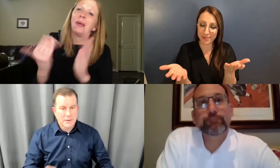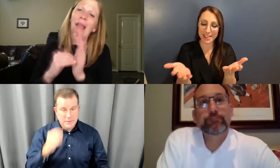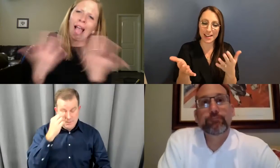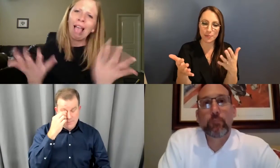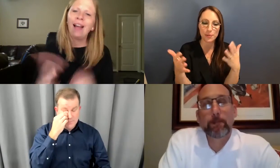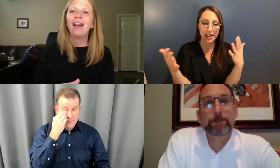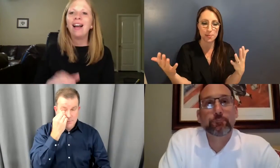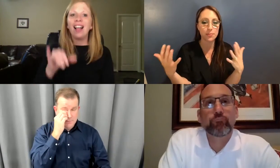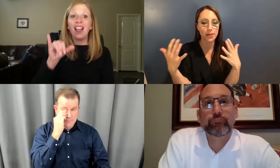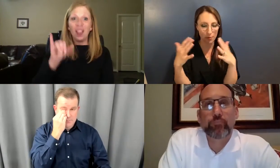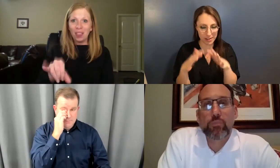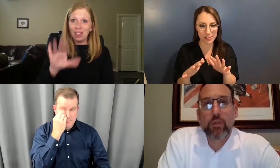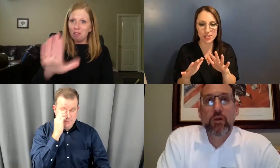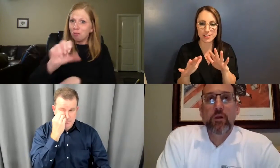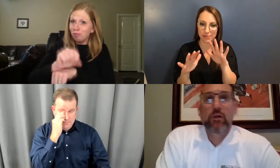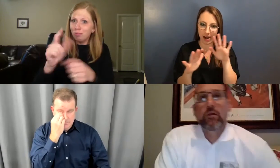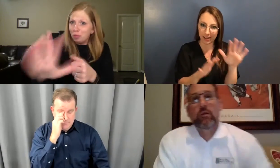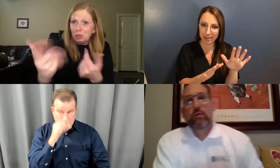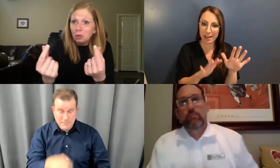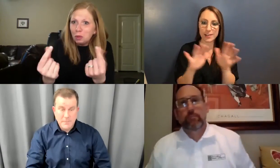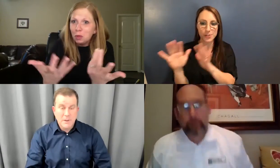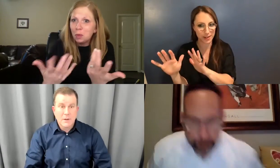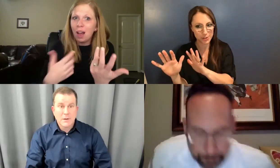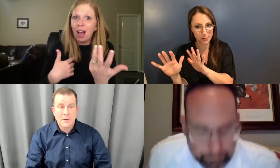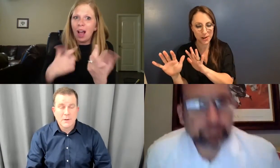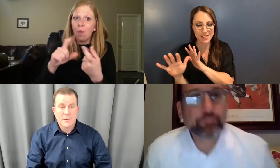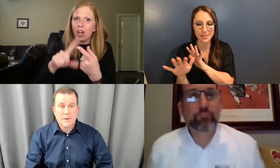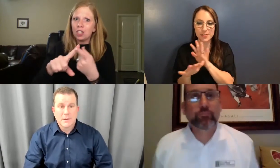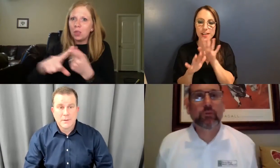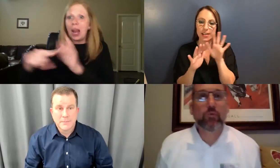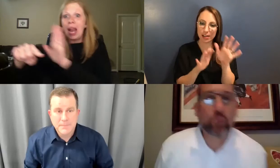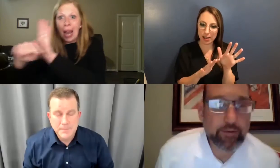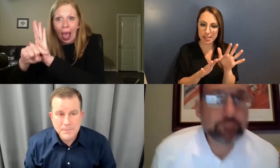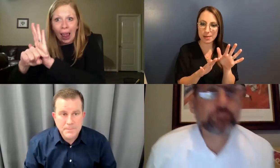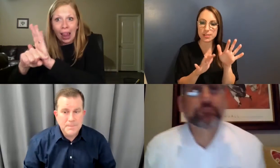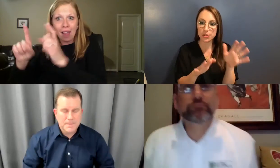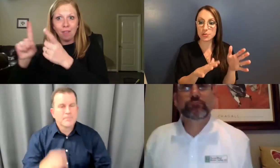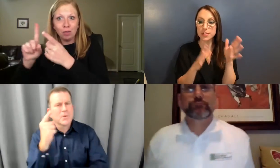I mean, again, I wanna just highlight the negative so I can show the positive. Right. - suits,